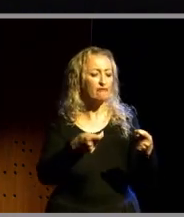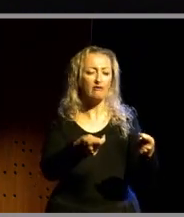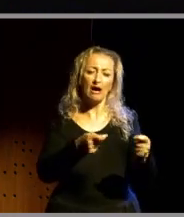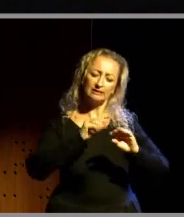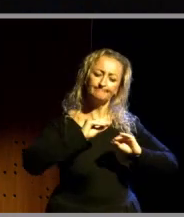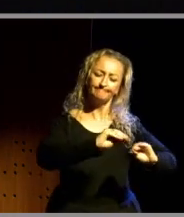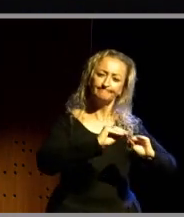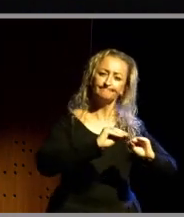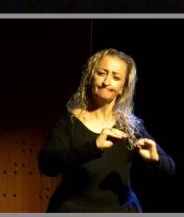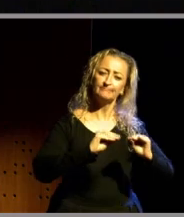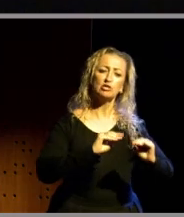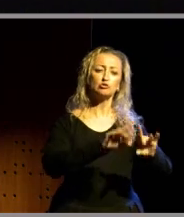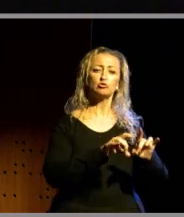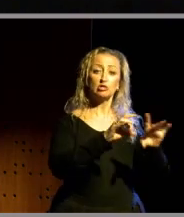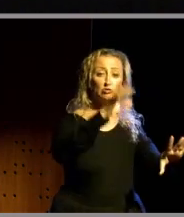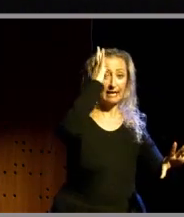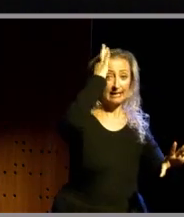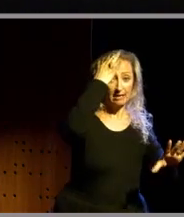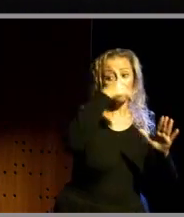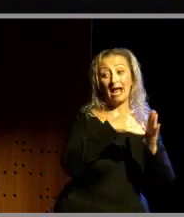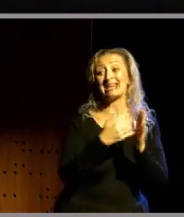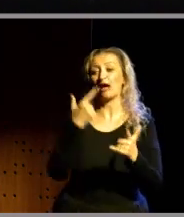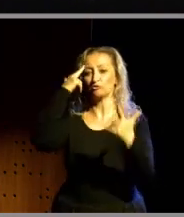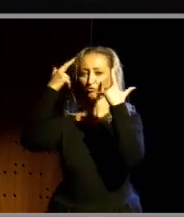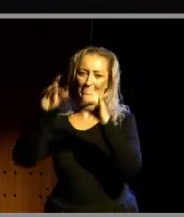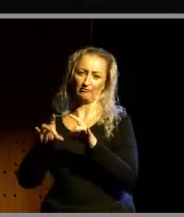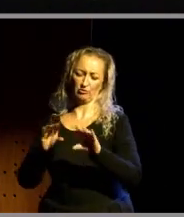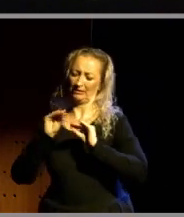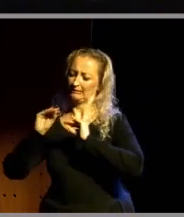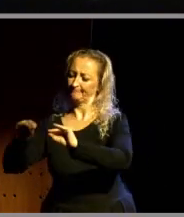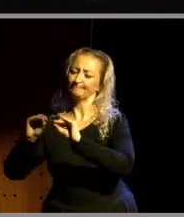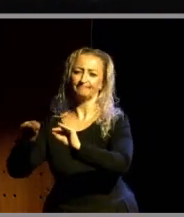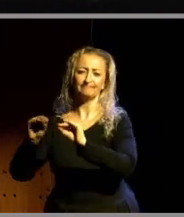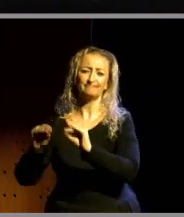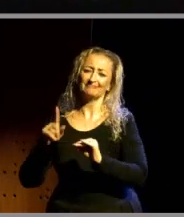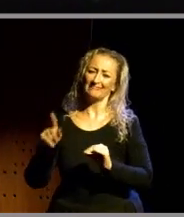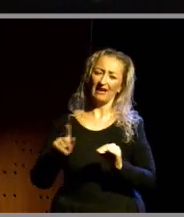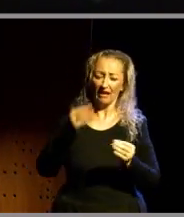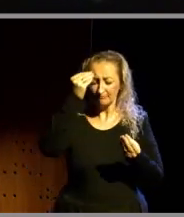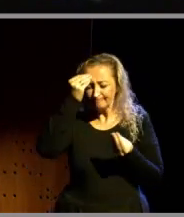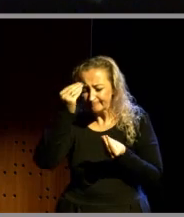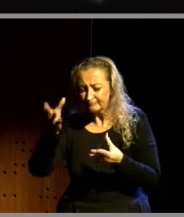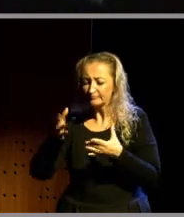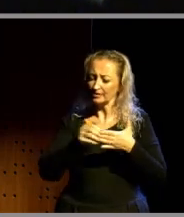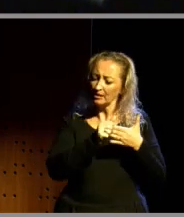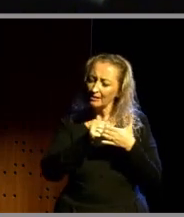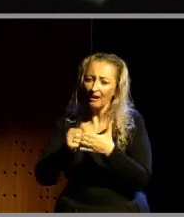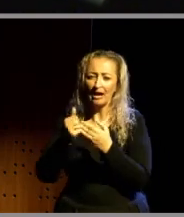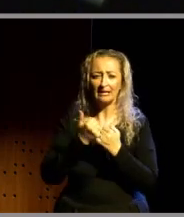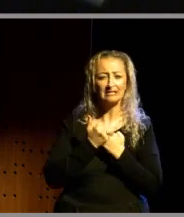and now Creative Australia. They have informed, guided, supported and challenged us in terms of national